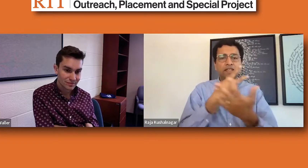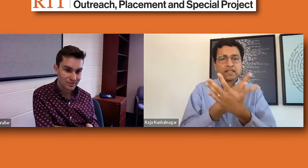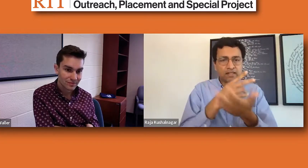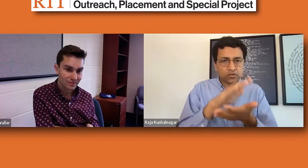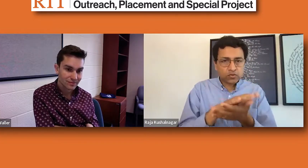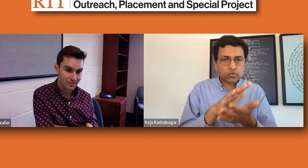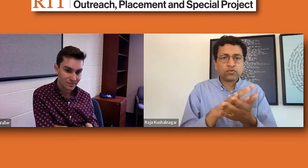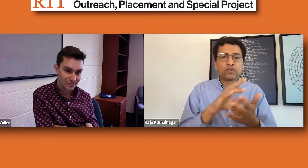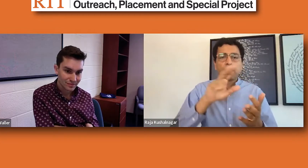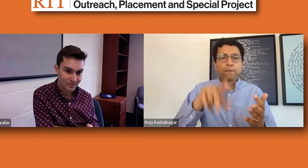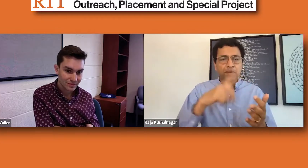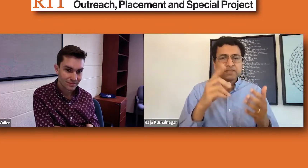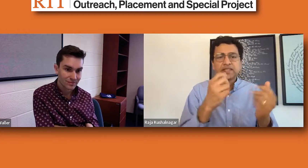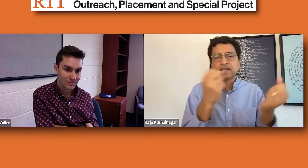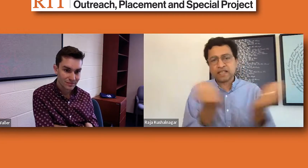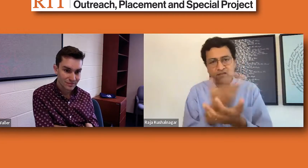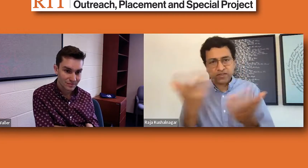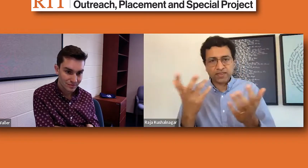high school and college and also graduate